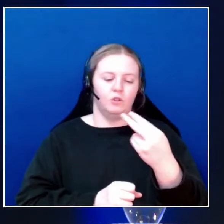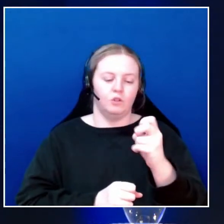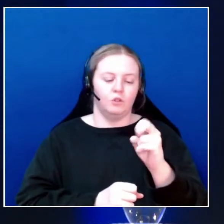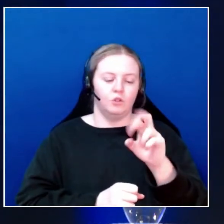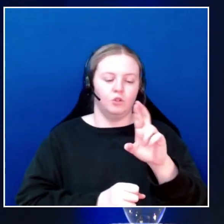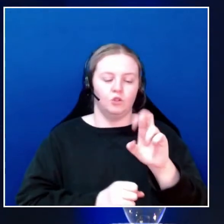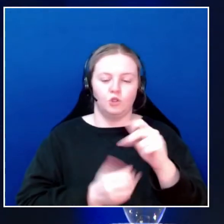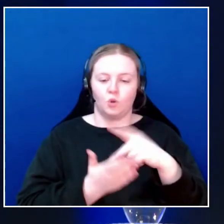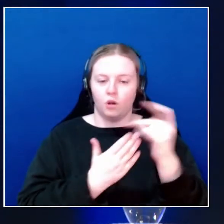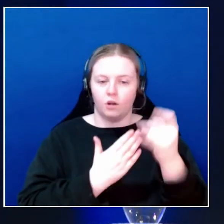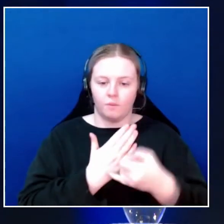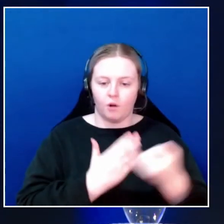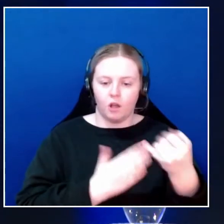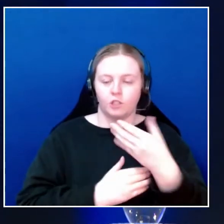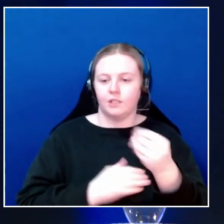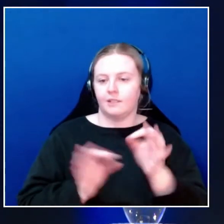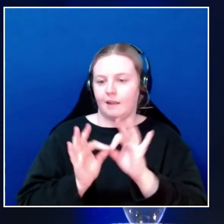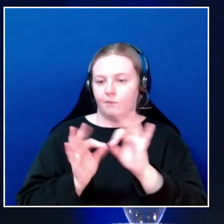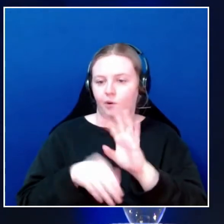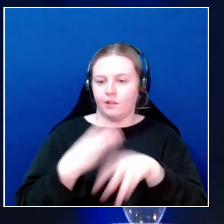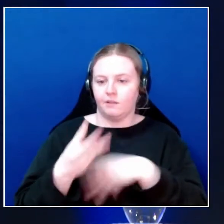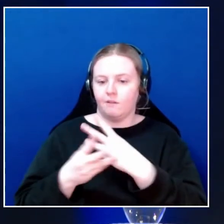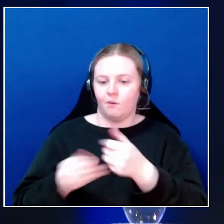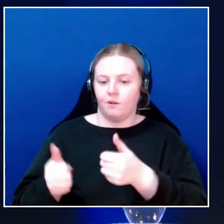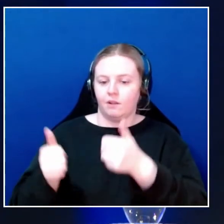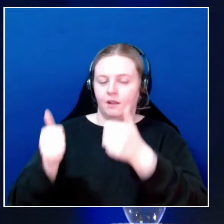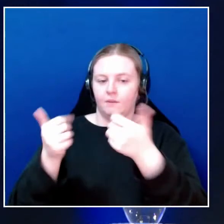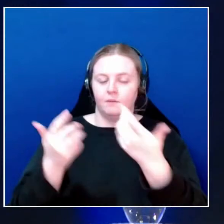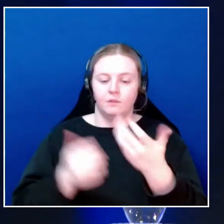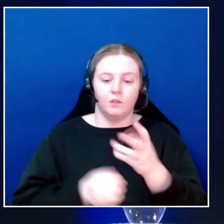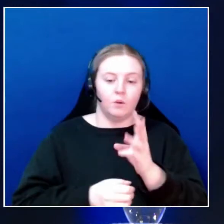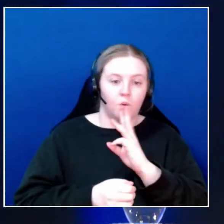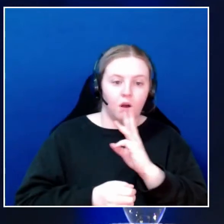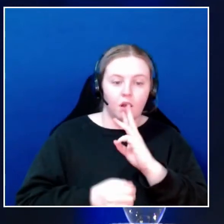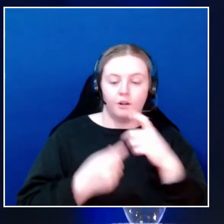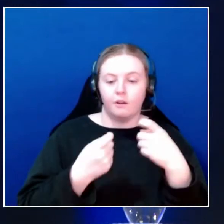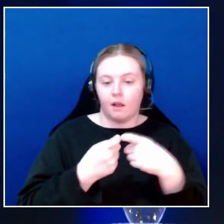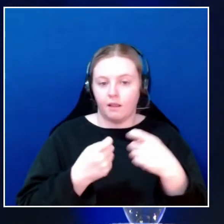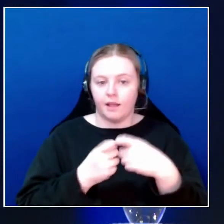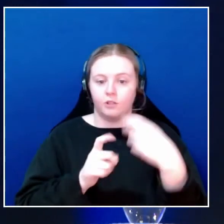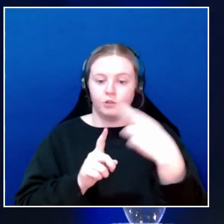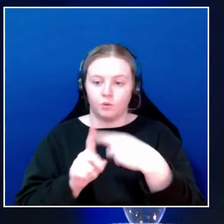Insurance, rent, and utilities were $800,000 higher than last year,